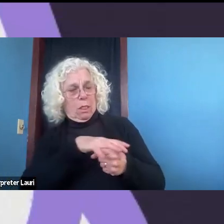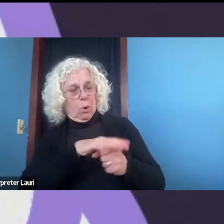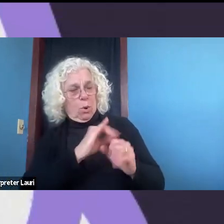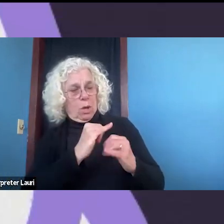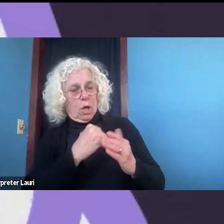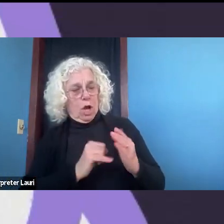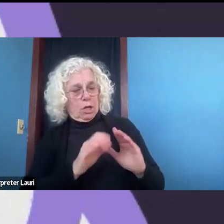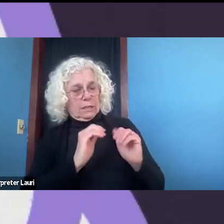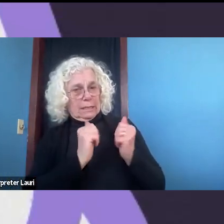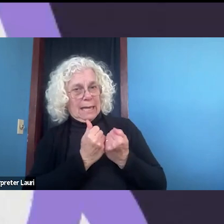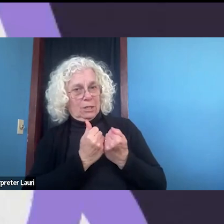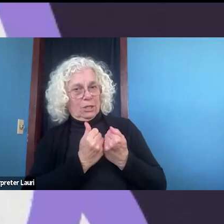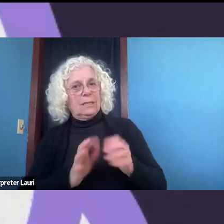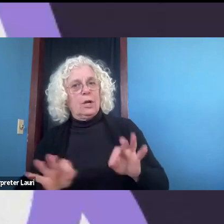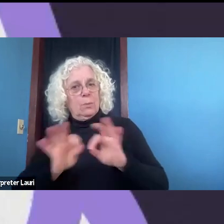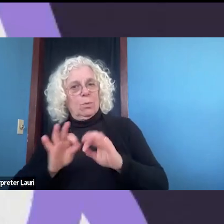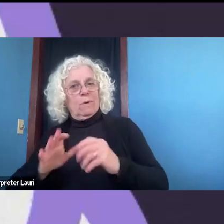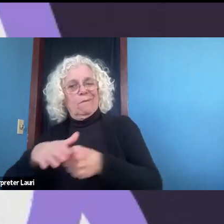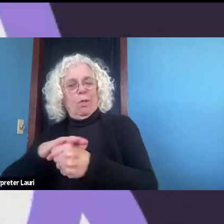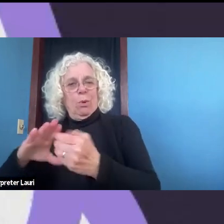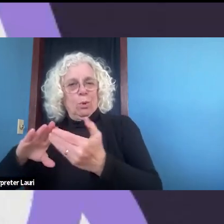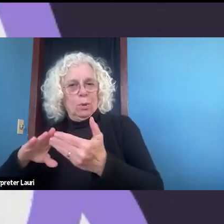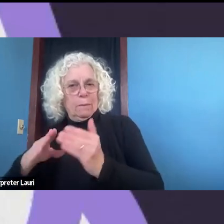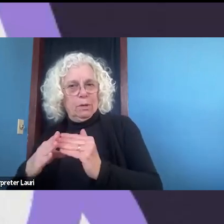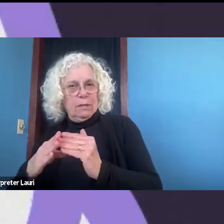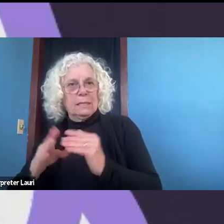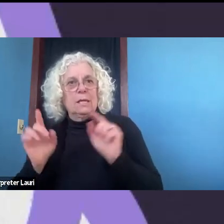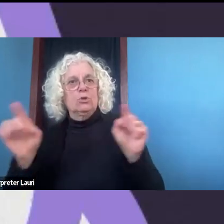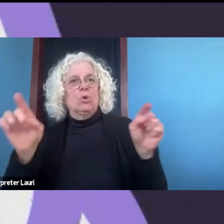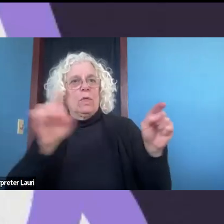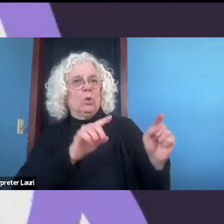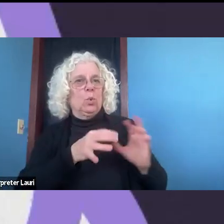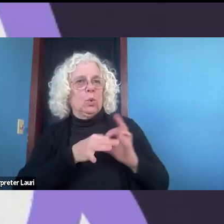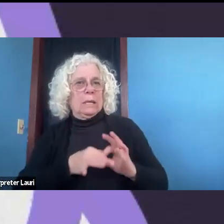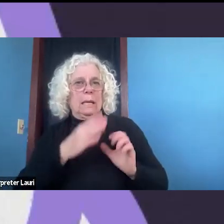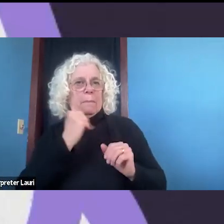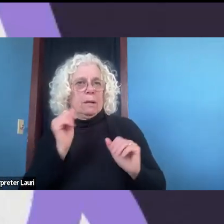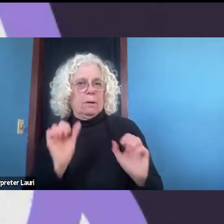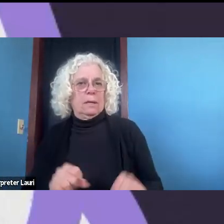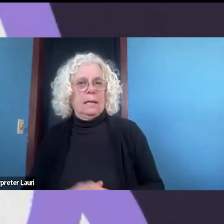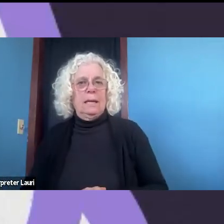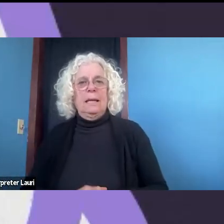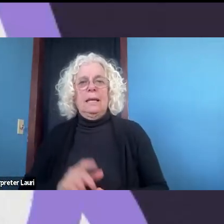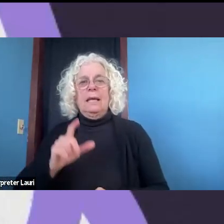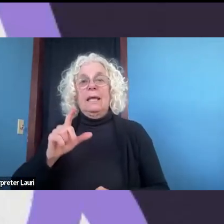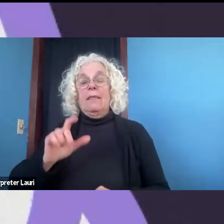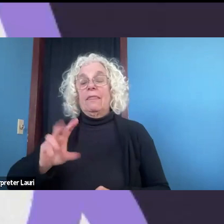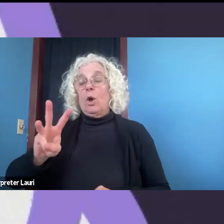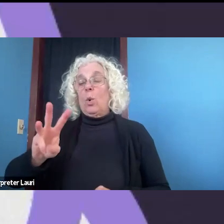to thriving communities for the public and connect each of you together. We see the LAA Wayfinder as a living instrument